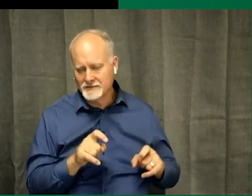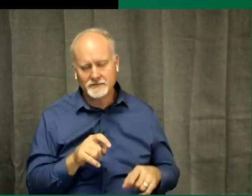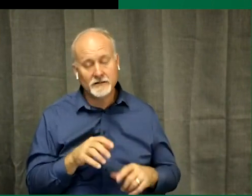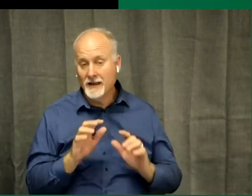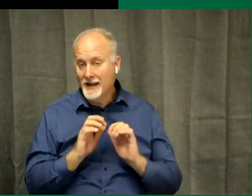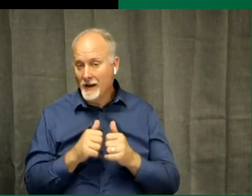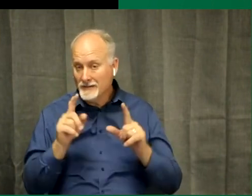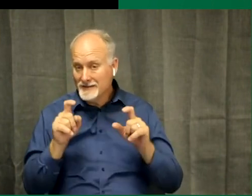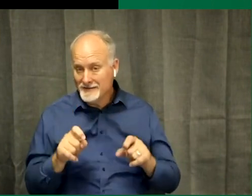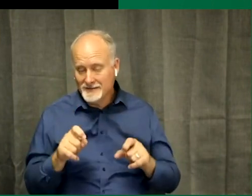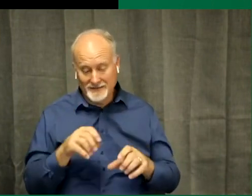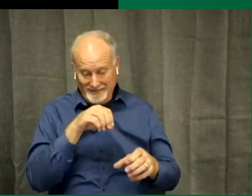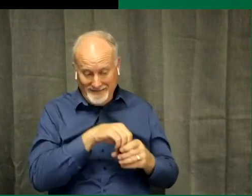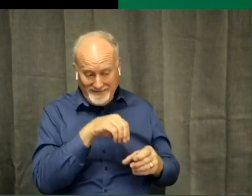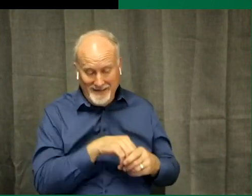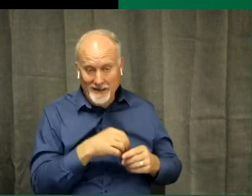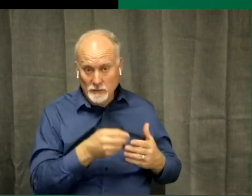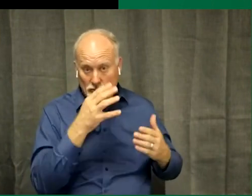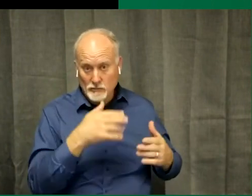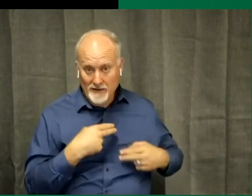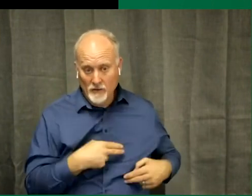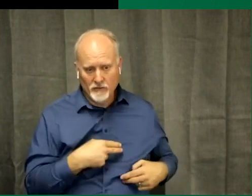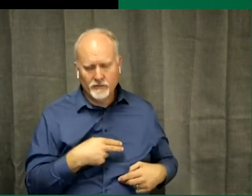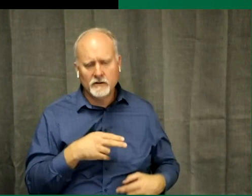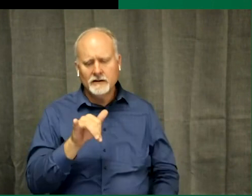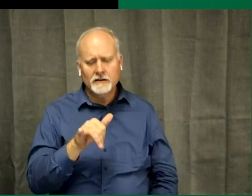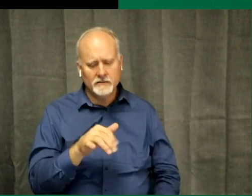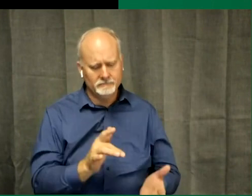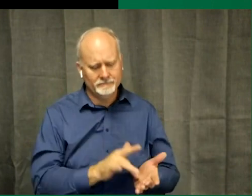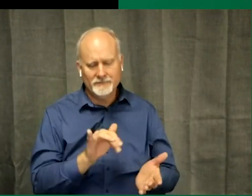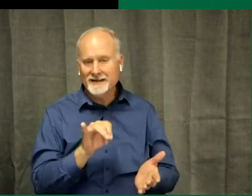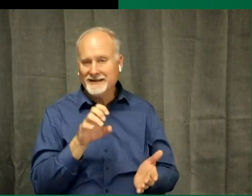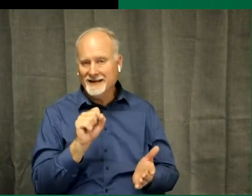inside student health the most common is a yes response on health check either to symptoms or